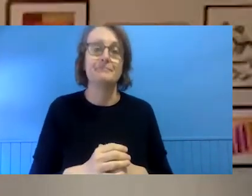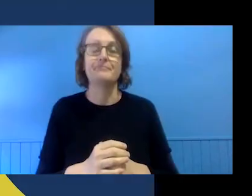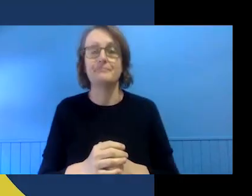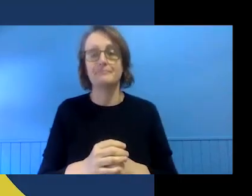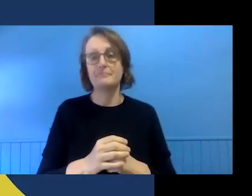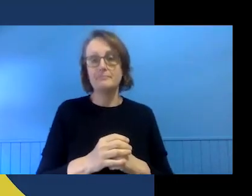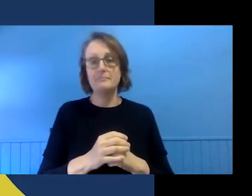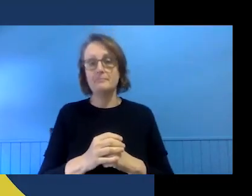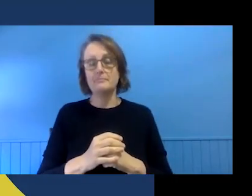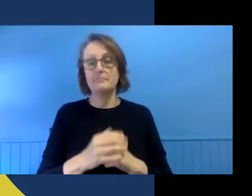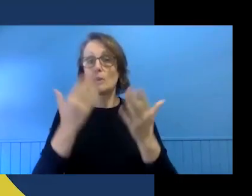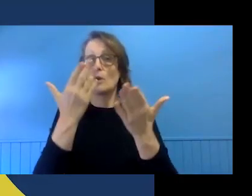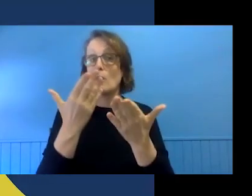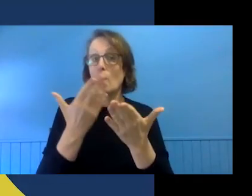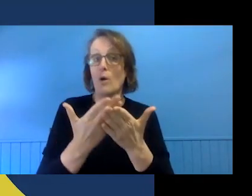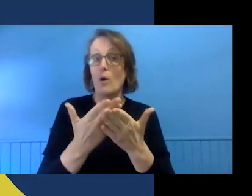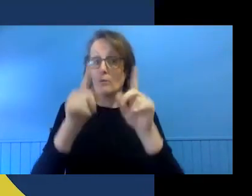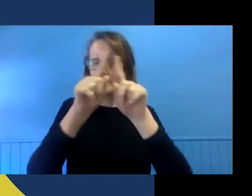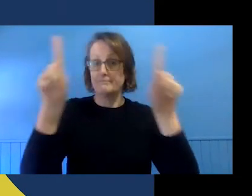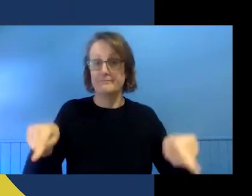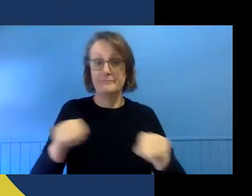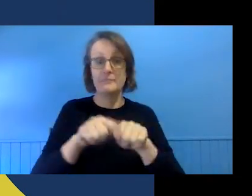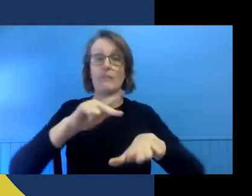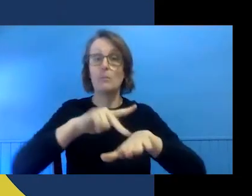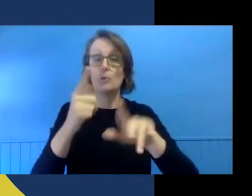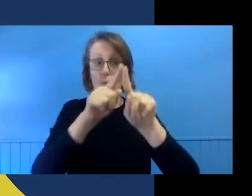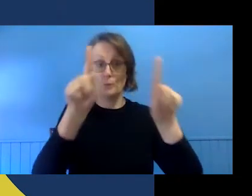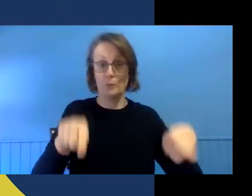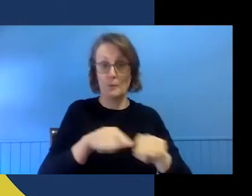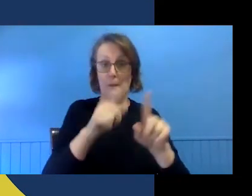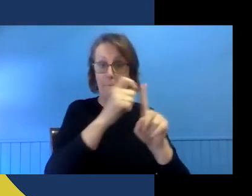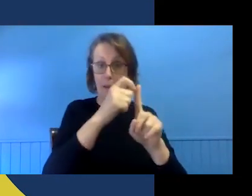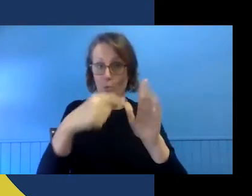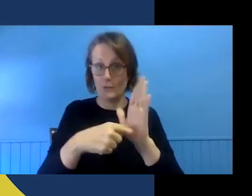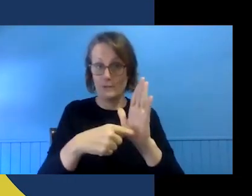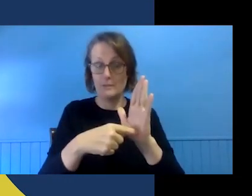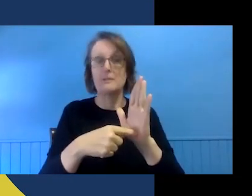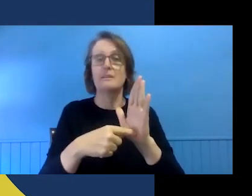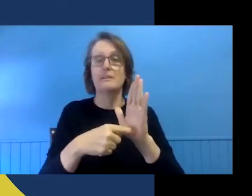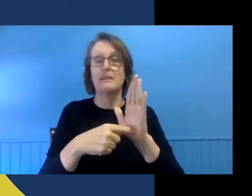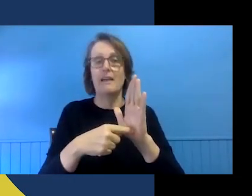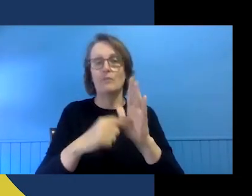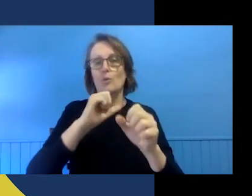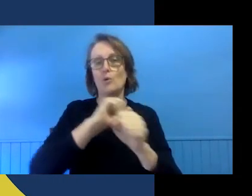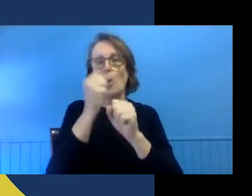Currently on sight is a blue PowerPoint slide with a gold semi-circle in the top right-hand corner. There is some